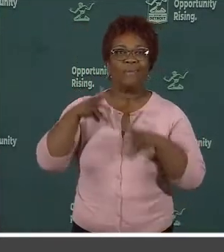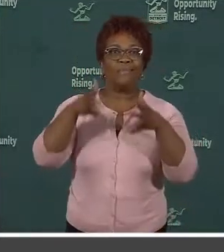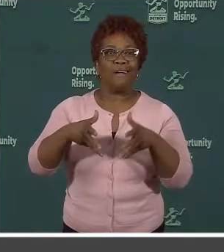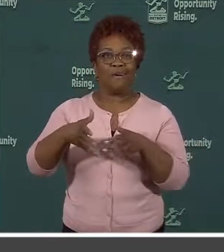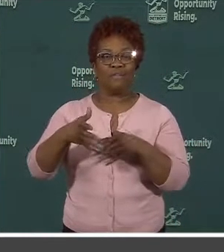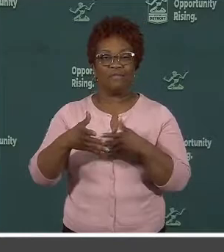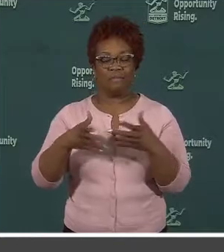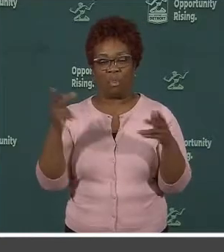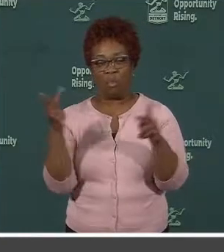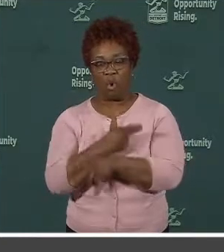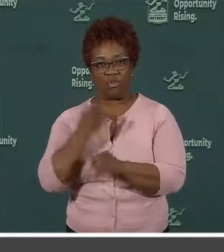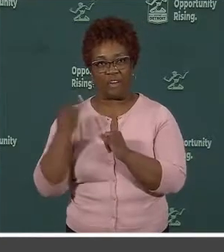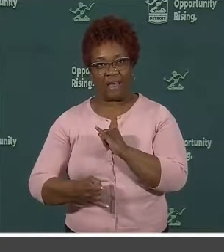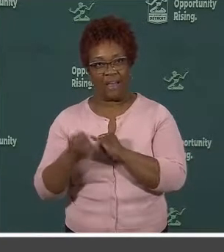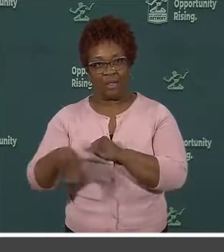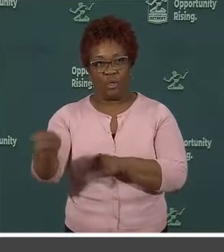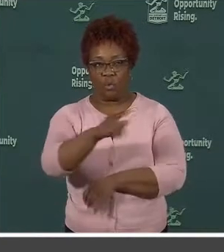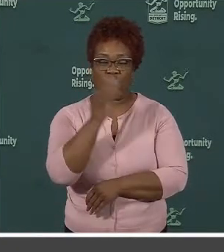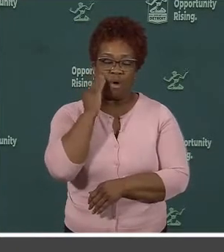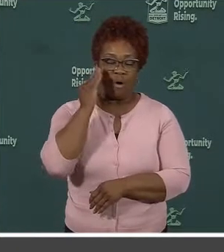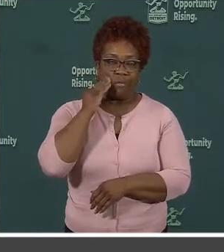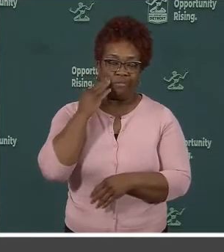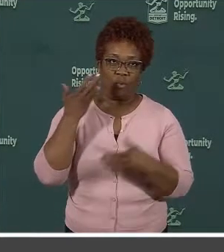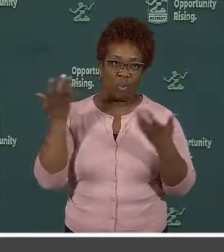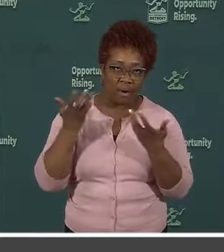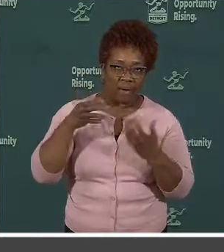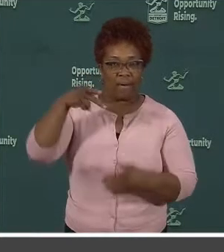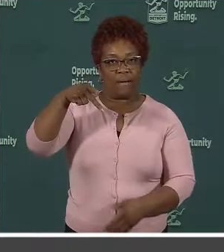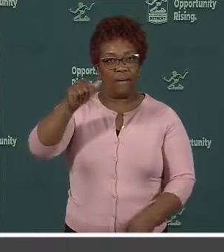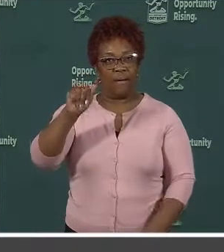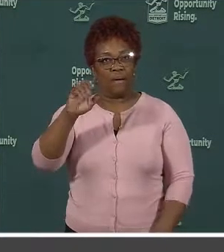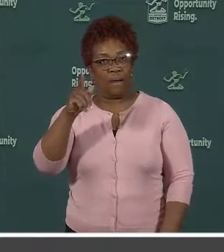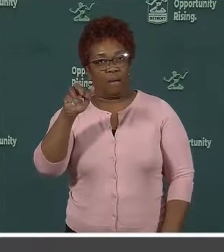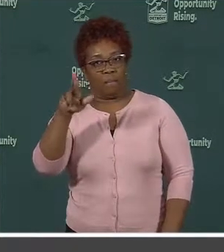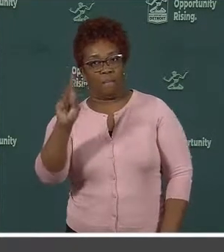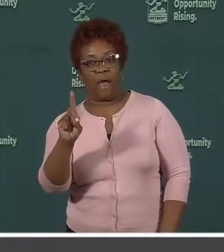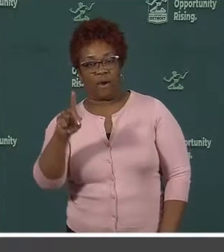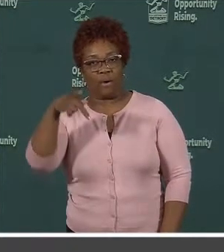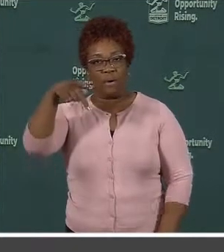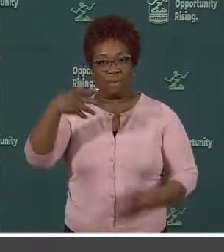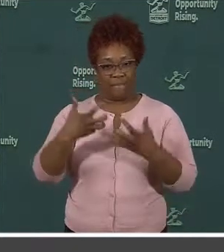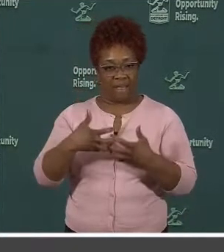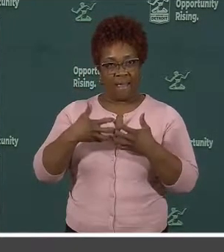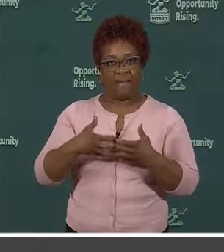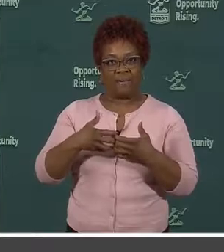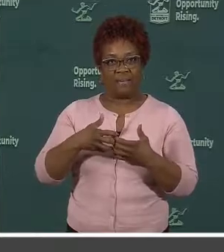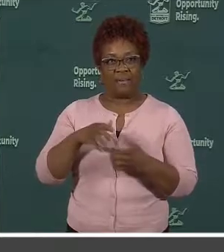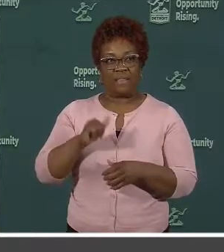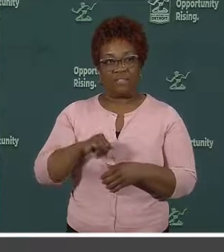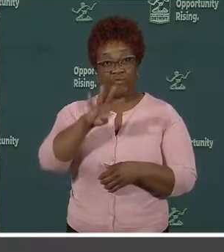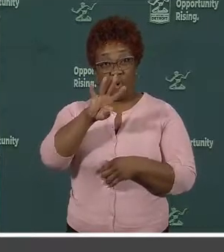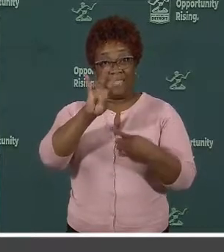WHAT IT IS THE PACKARD PLANT BUT THE PACKARD PLANT'S ACTUALLY FORTY SEVEN SEPARATE BUILDINGS AND IT'S GOT THREE